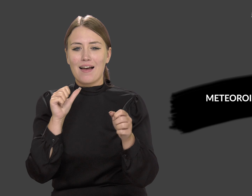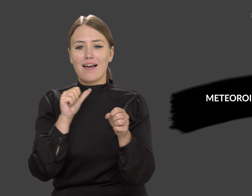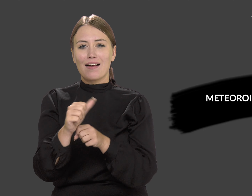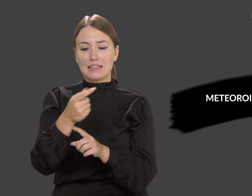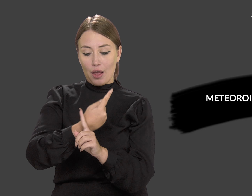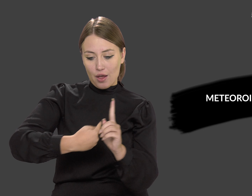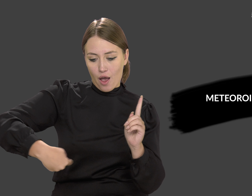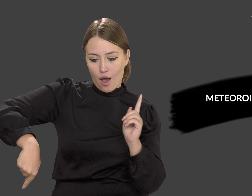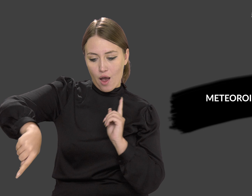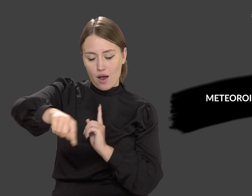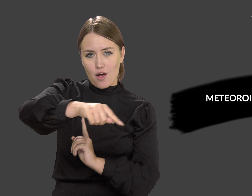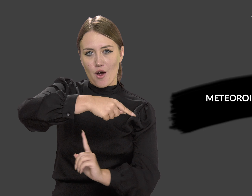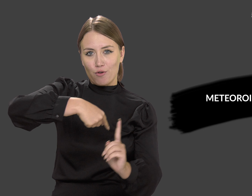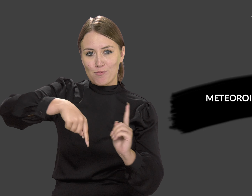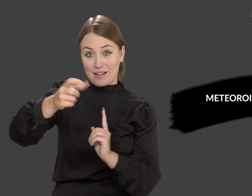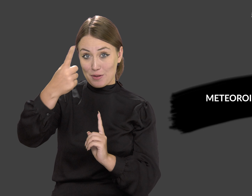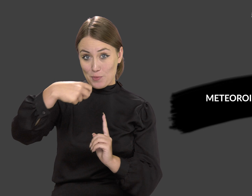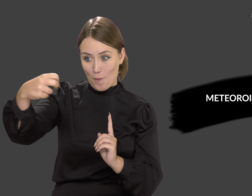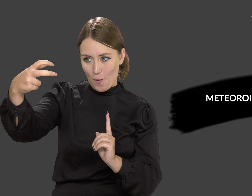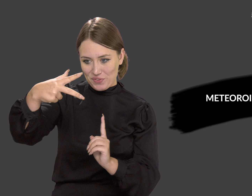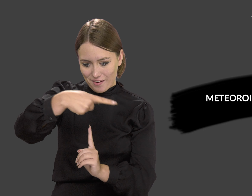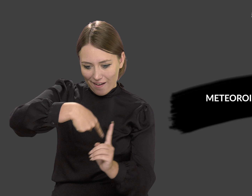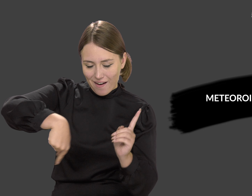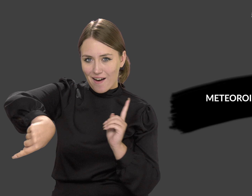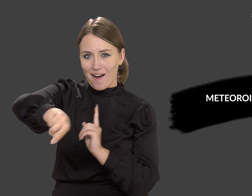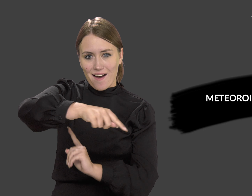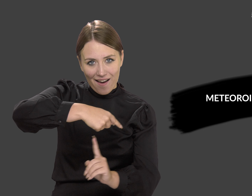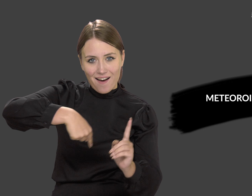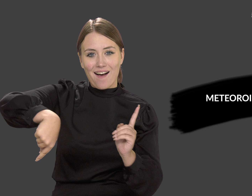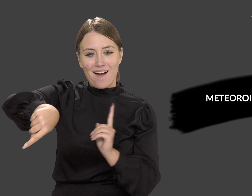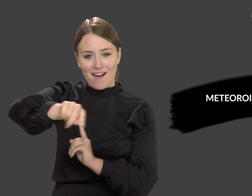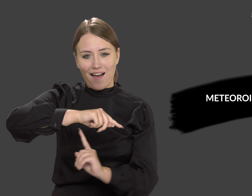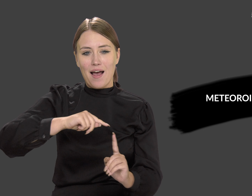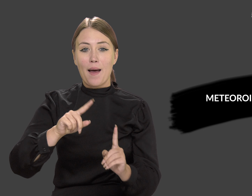that orbits the Sun.